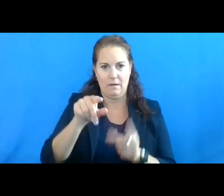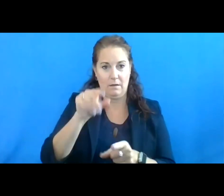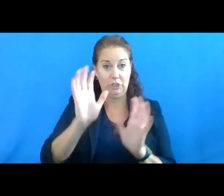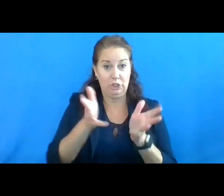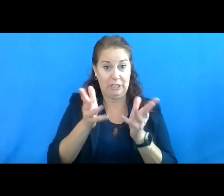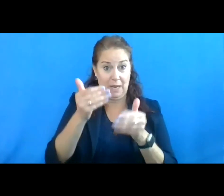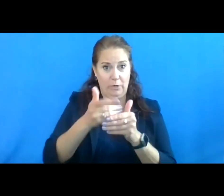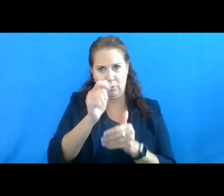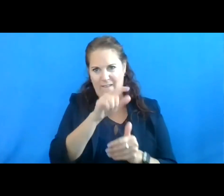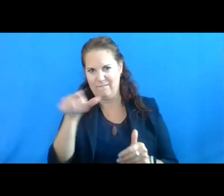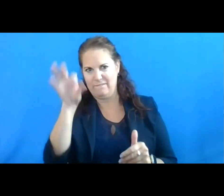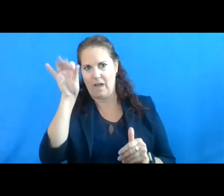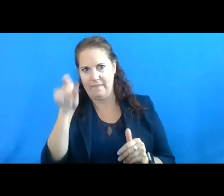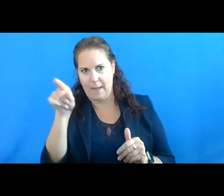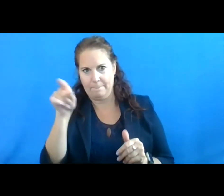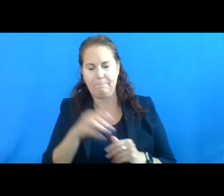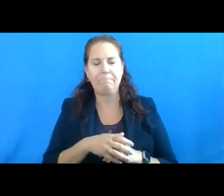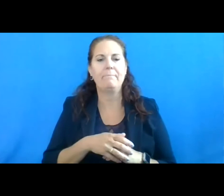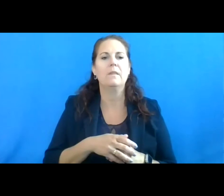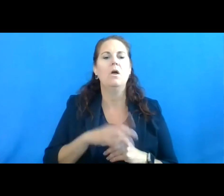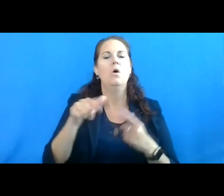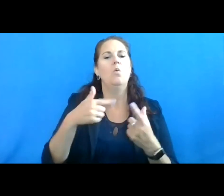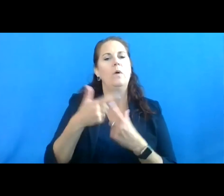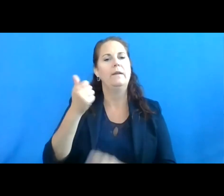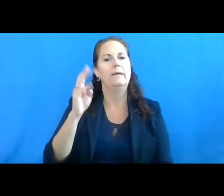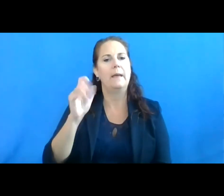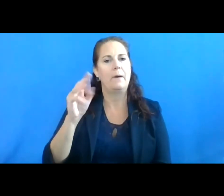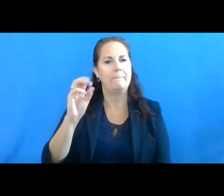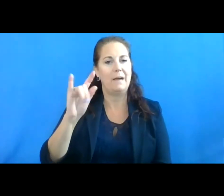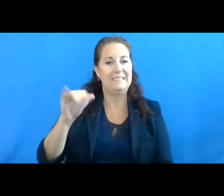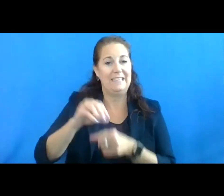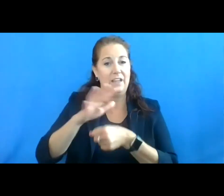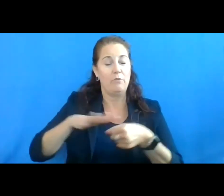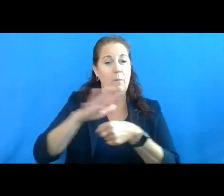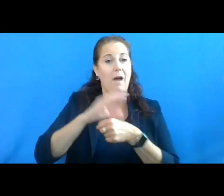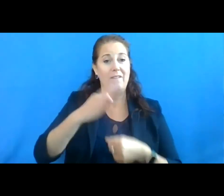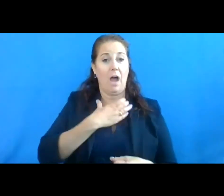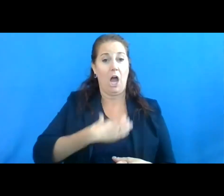And when Gabor Mate and “In the Realm of Hungry Ghosts” is a great book, because